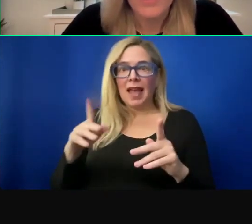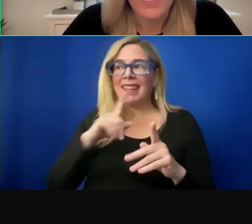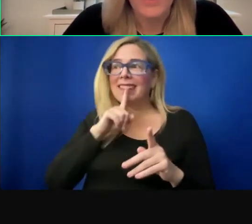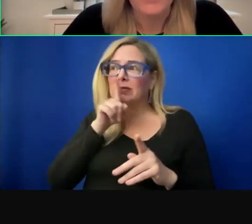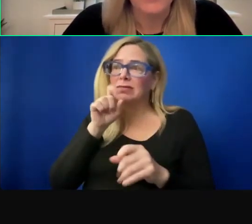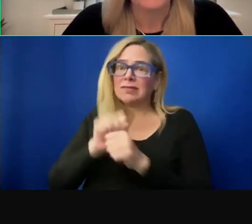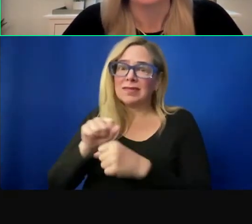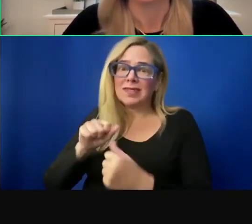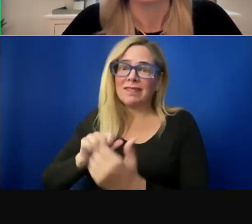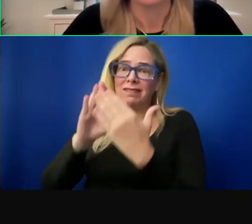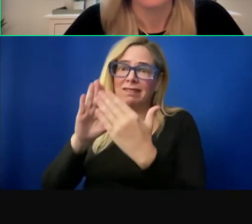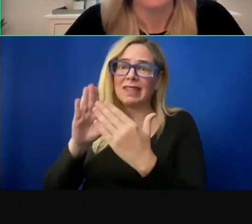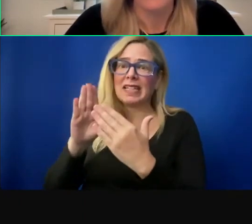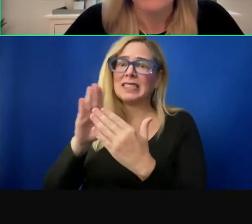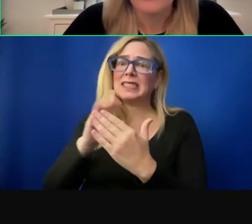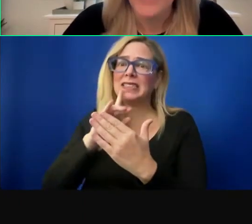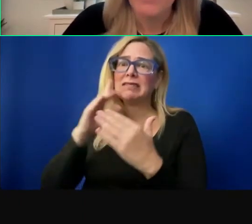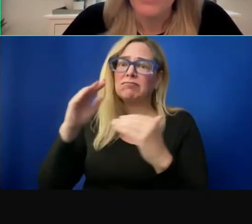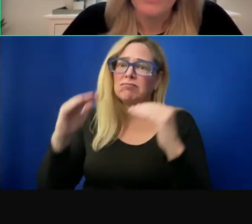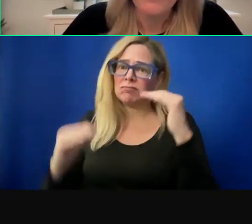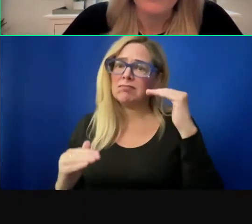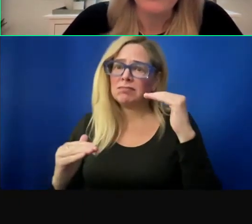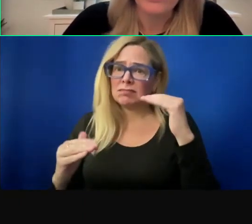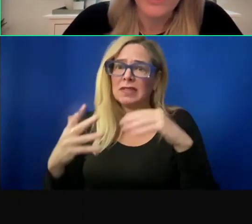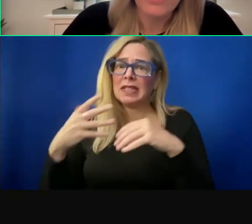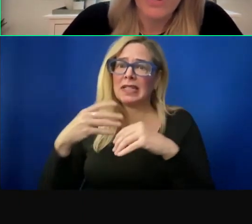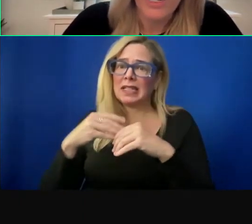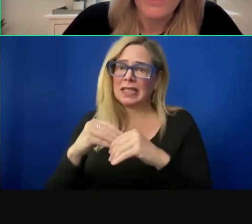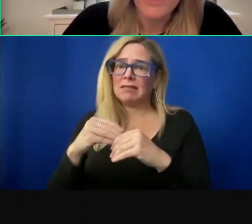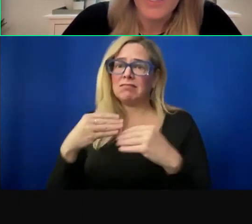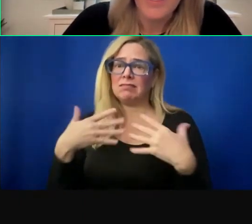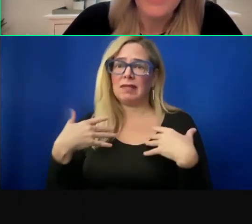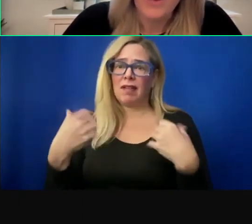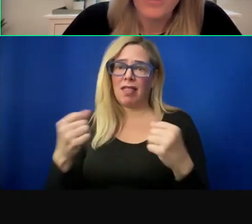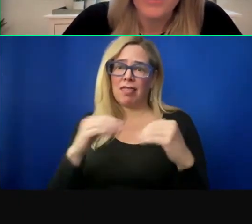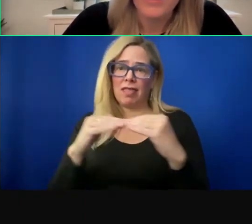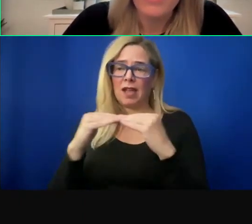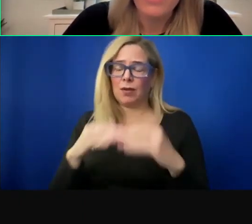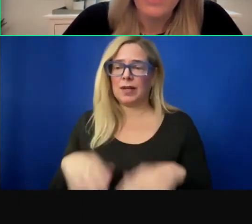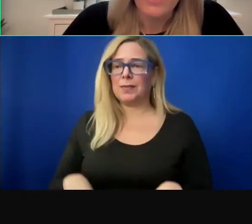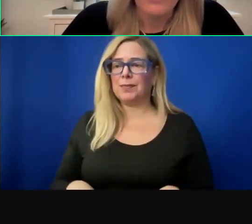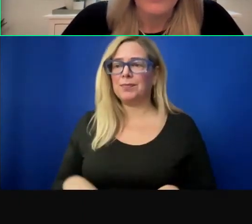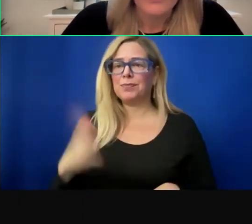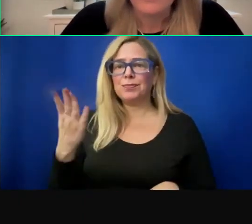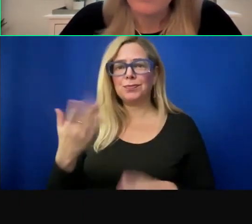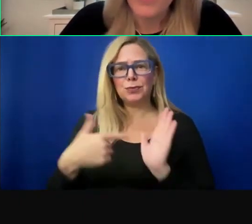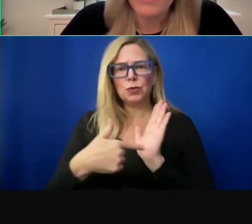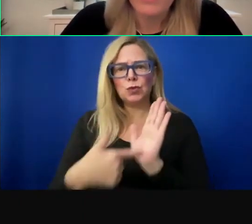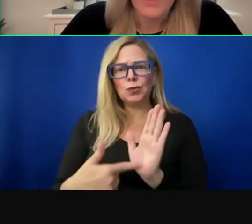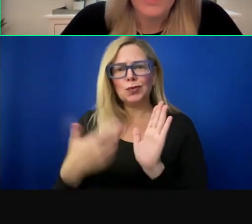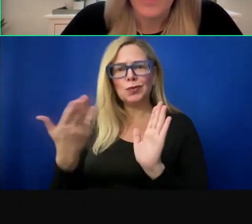this slide is a landmark paper from Gloria Krahn and colleagues, which is simple yet